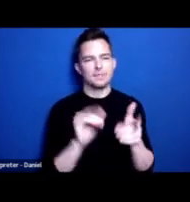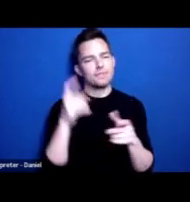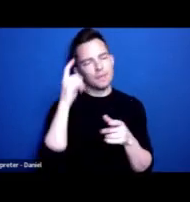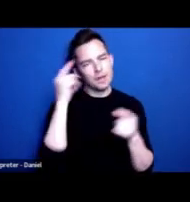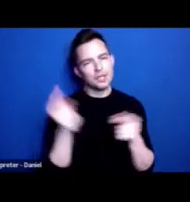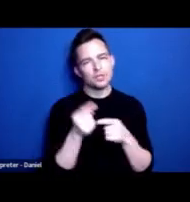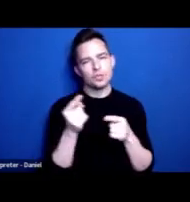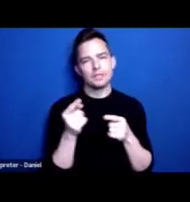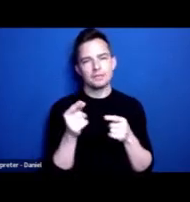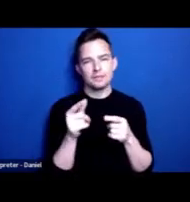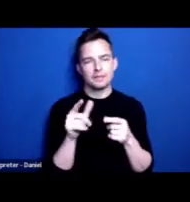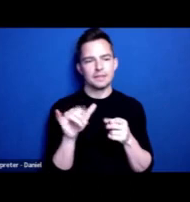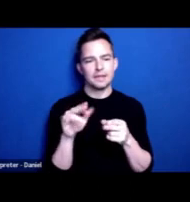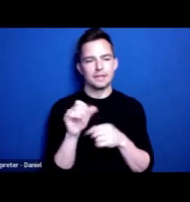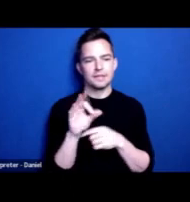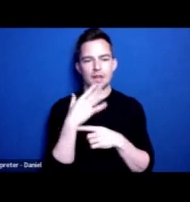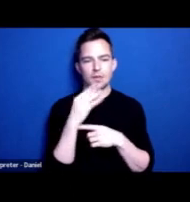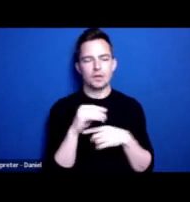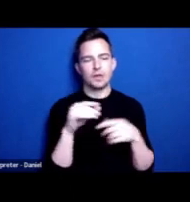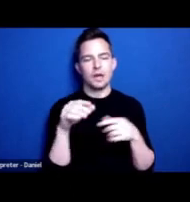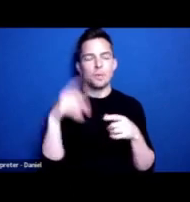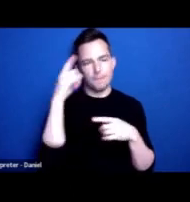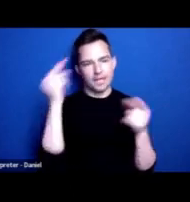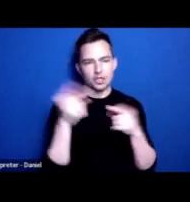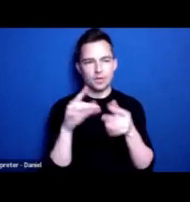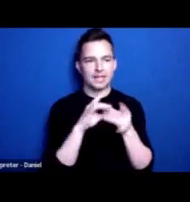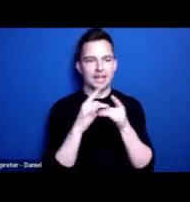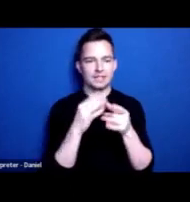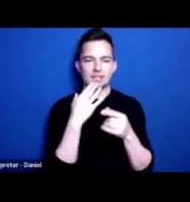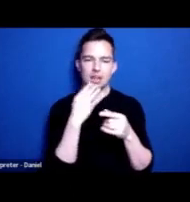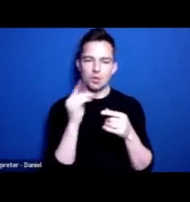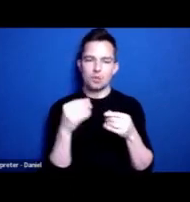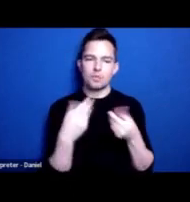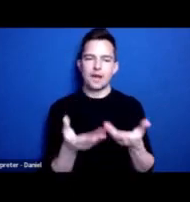phone, video, and if possible, and monthly community activity